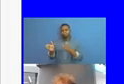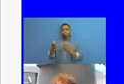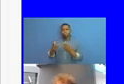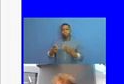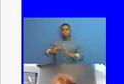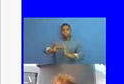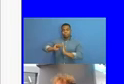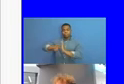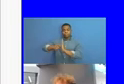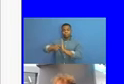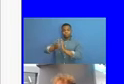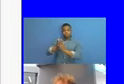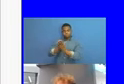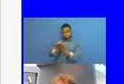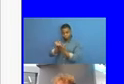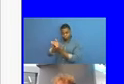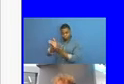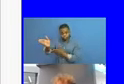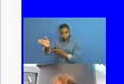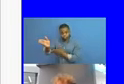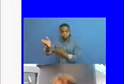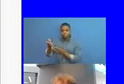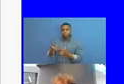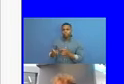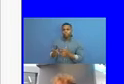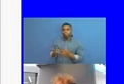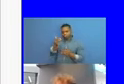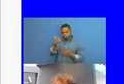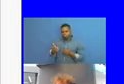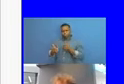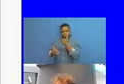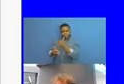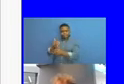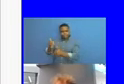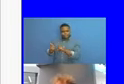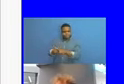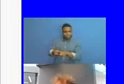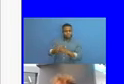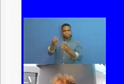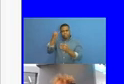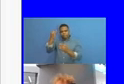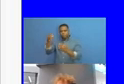Are we ready to continue or are there further things that we need to find out before we can continue?